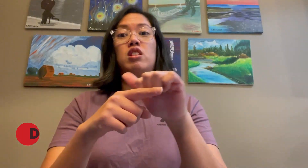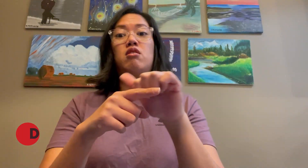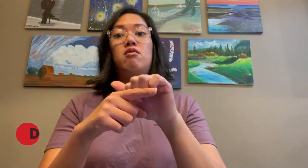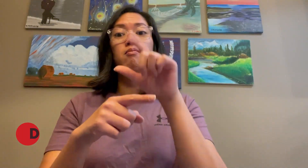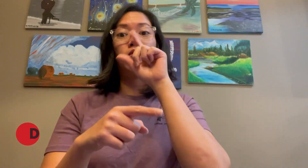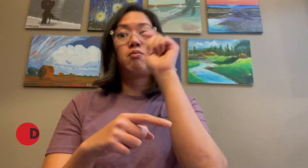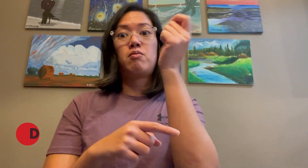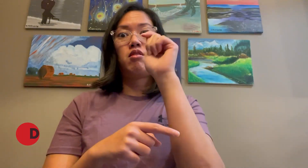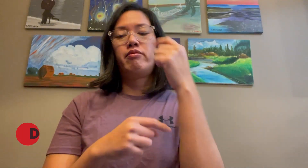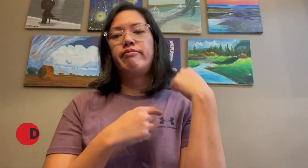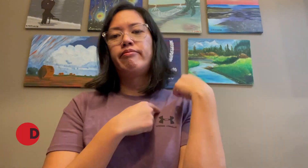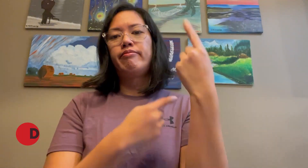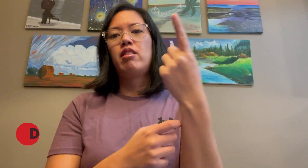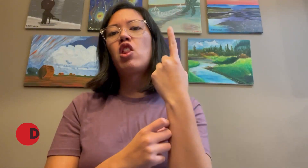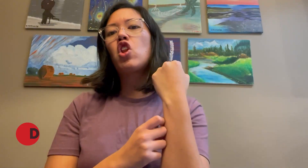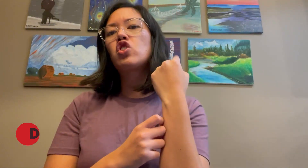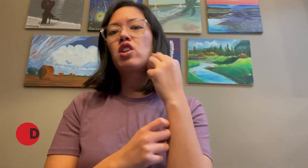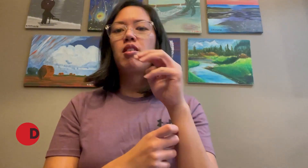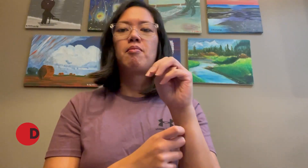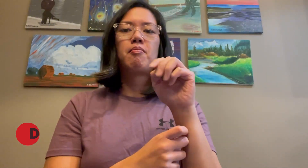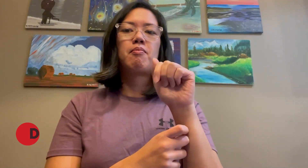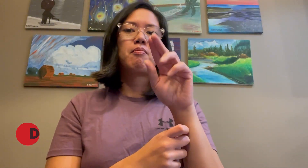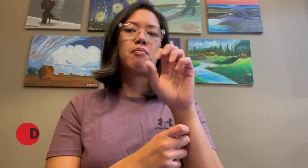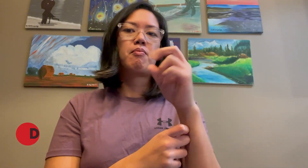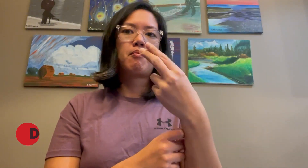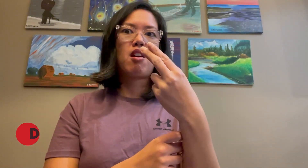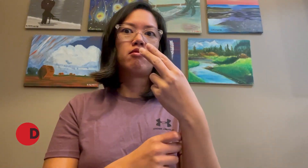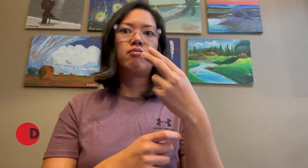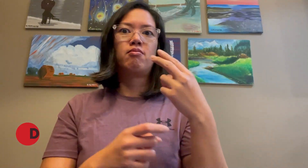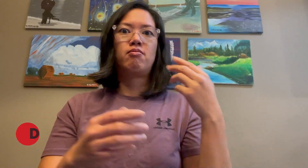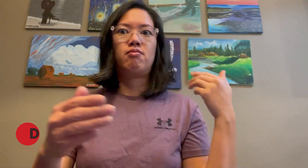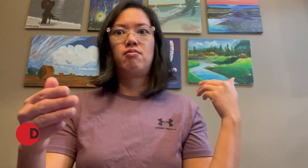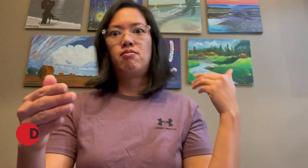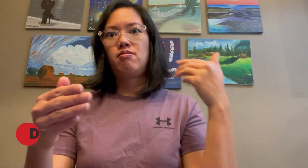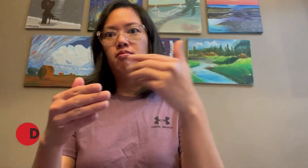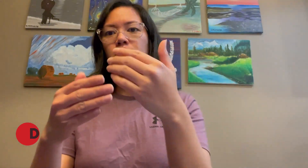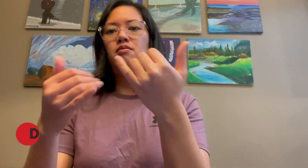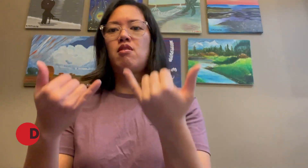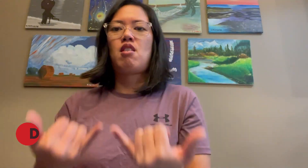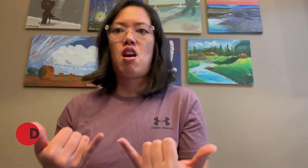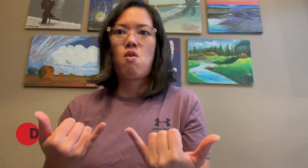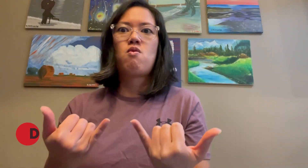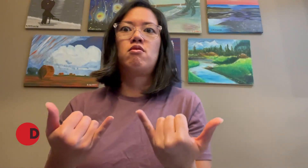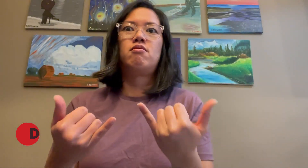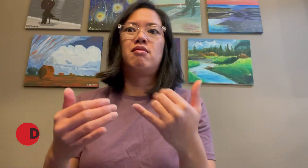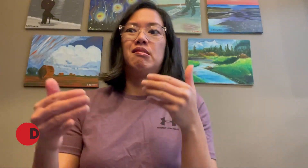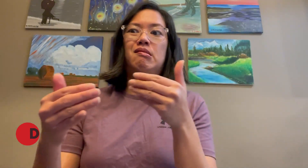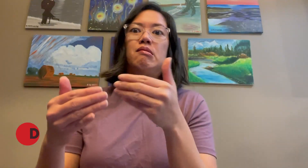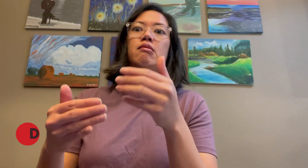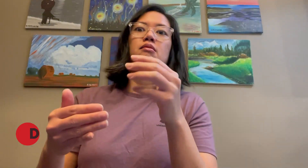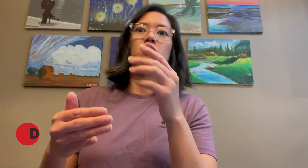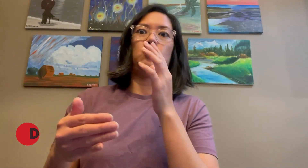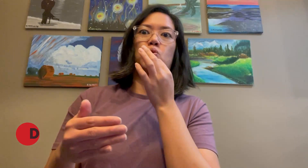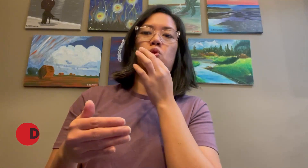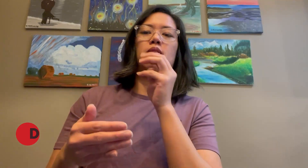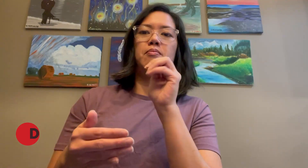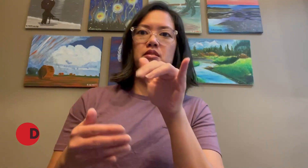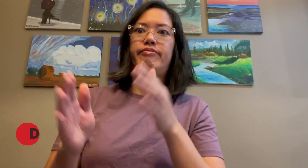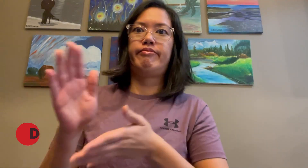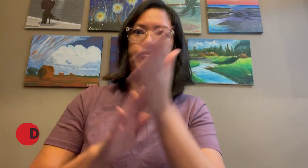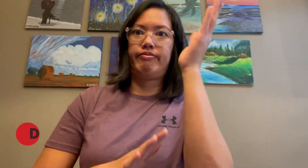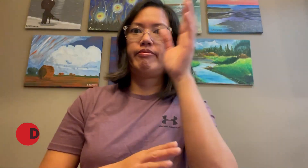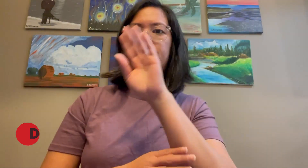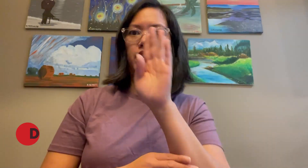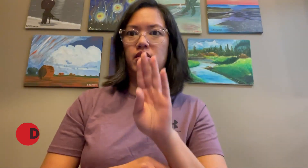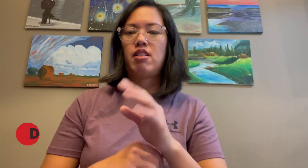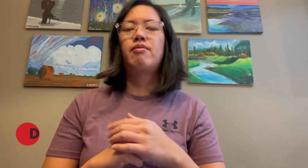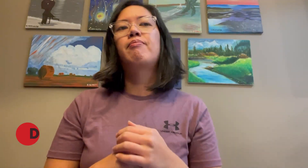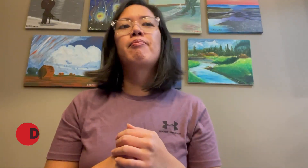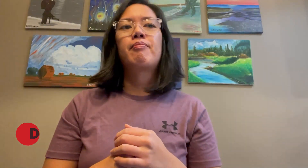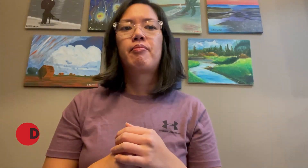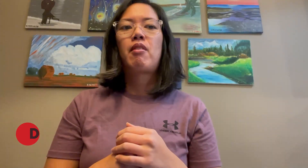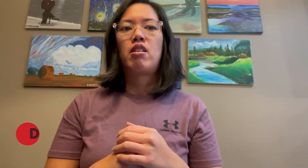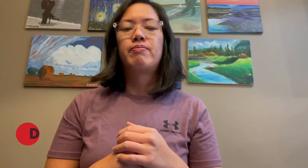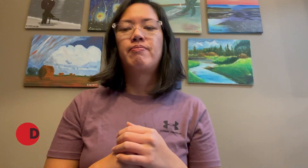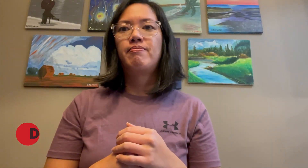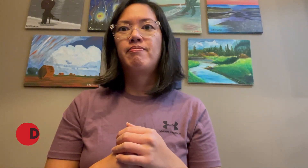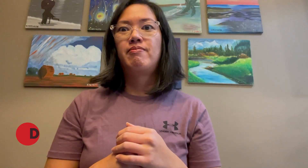I've been training since March last year. This May, I'll leave for Brazil.